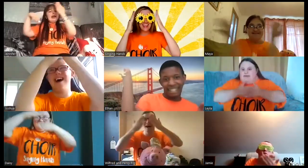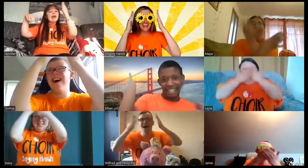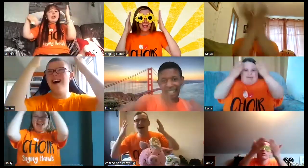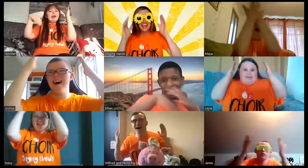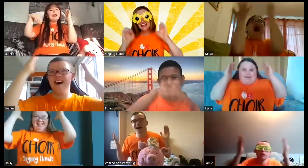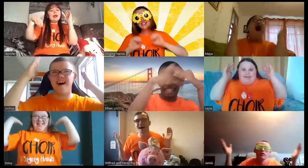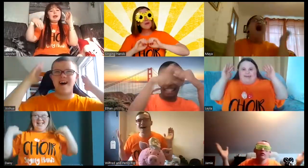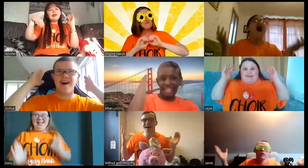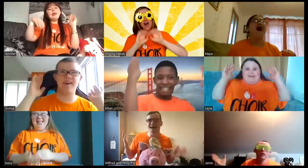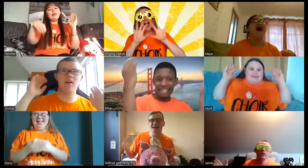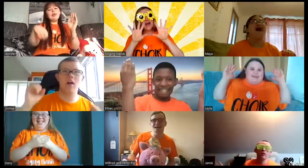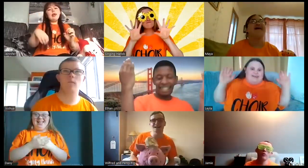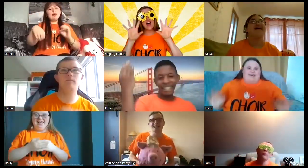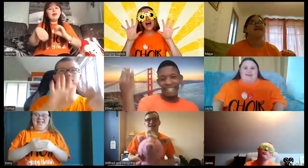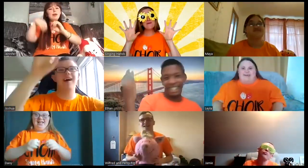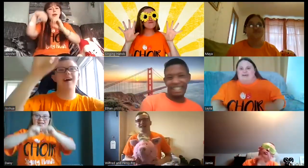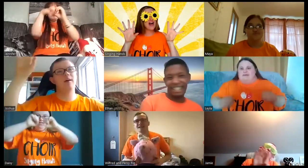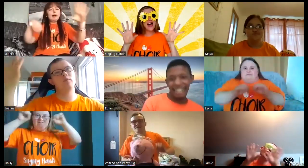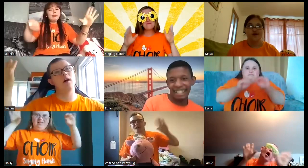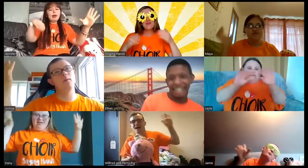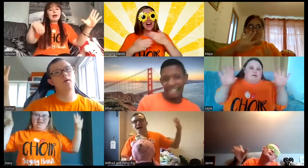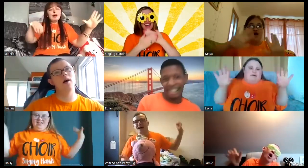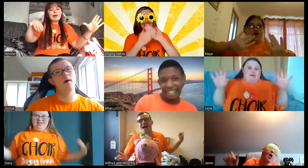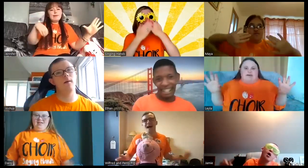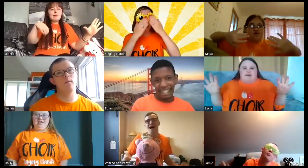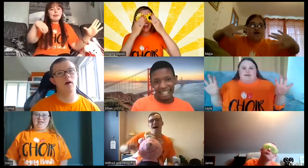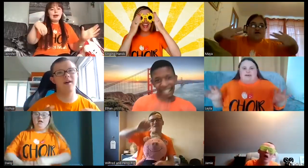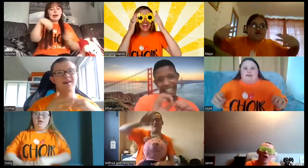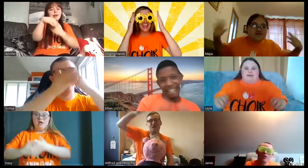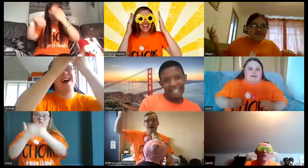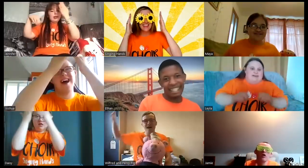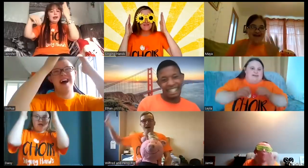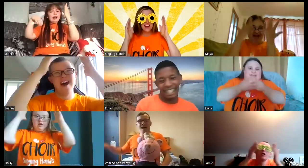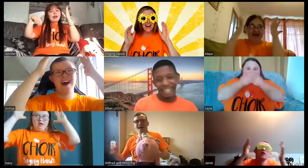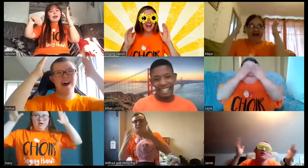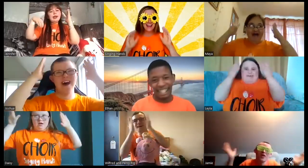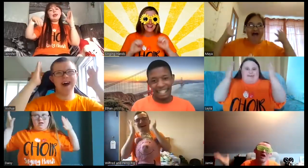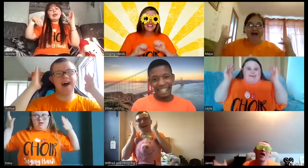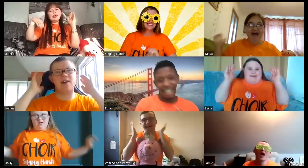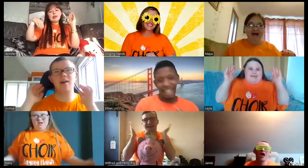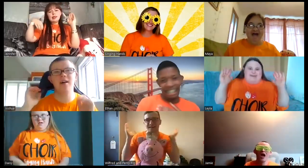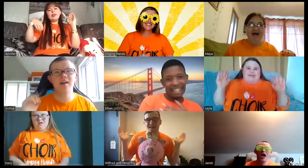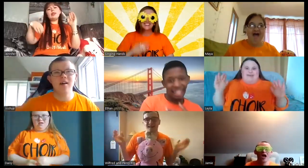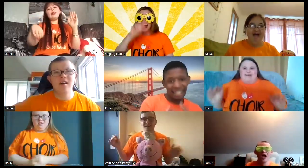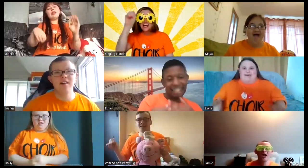It's a bright, bright, bright, bright day (bright)